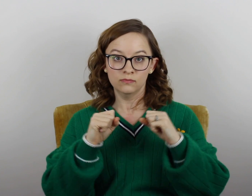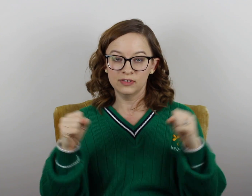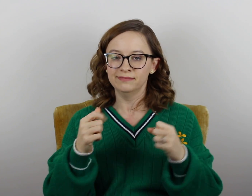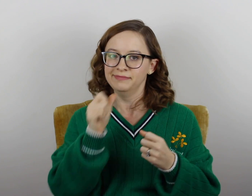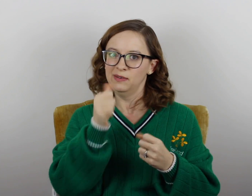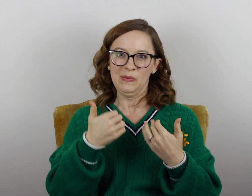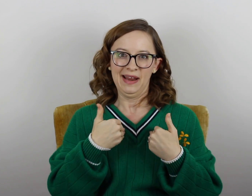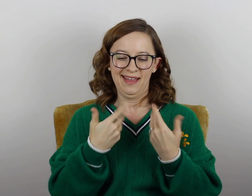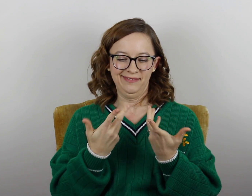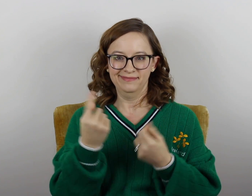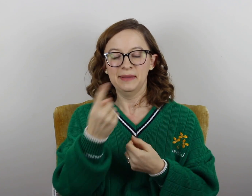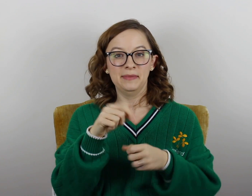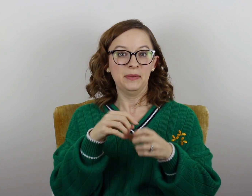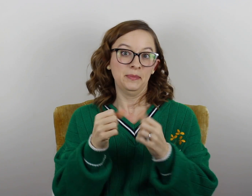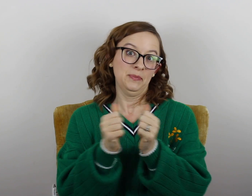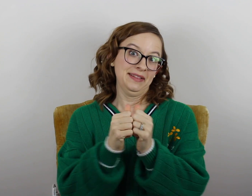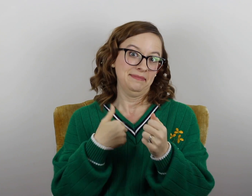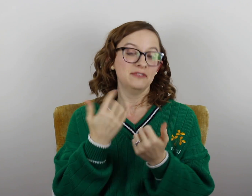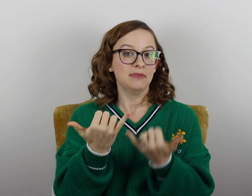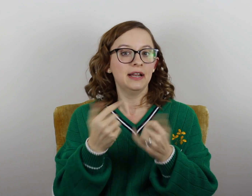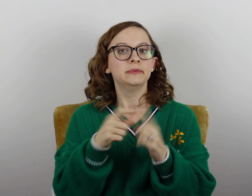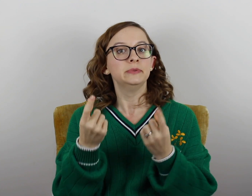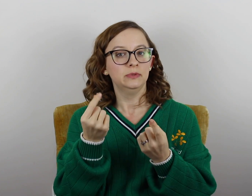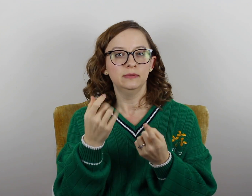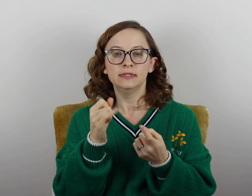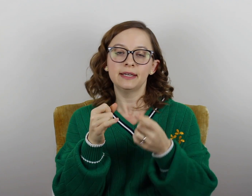The third stretch -- I don't have anything with me right now,